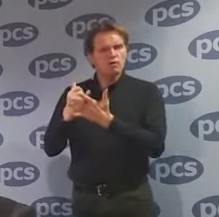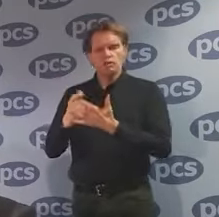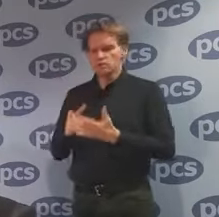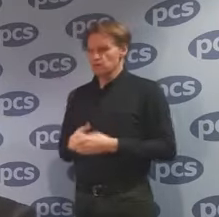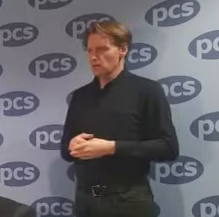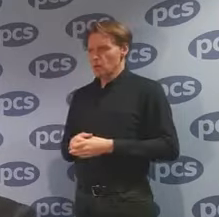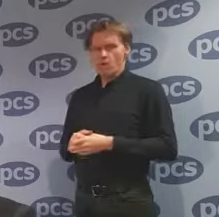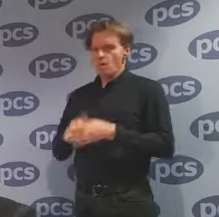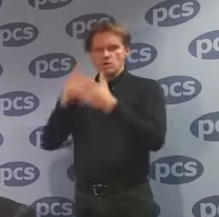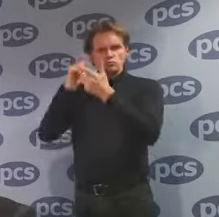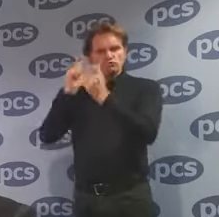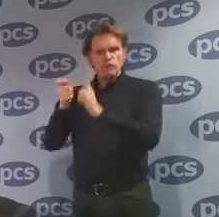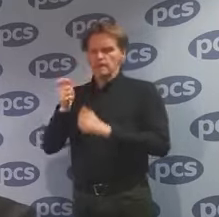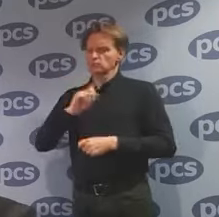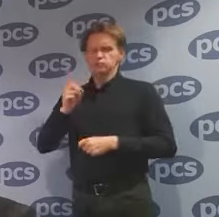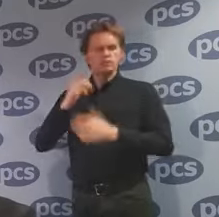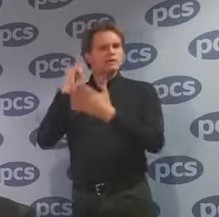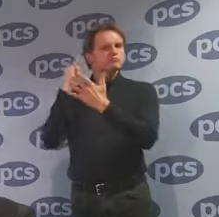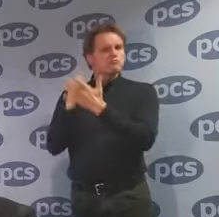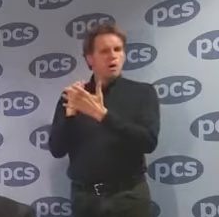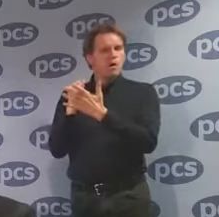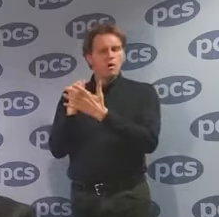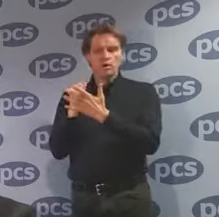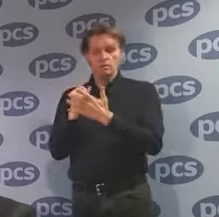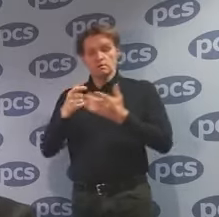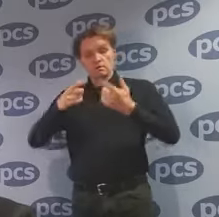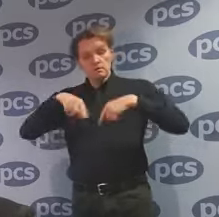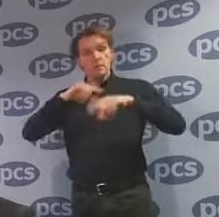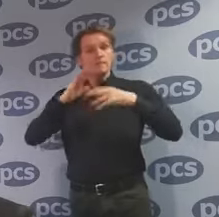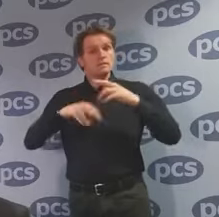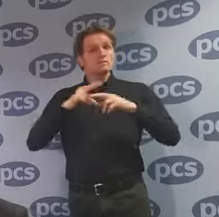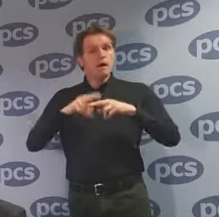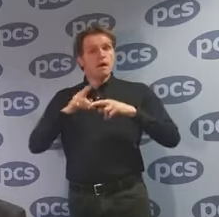treat dedicated staff in HMRC who despite staffing reductions of up to